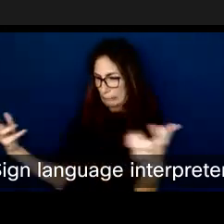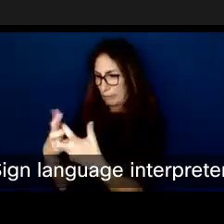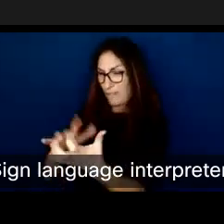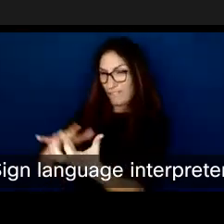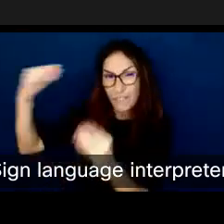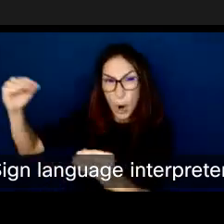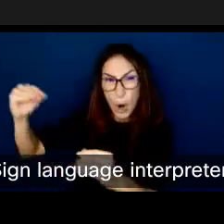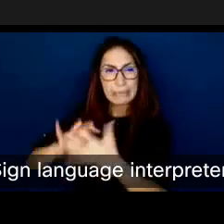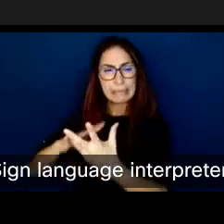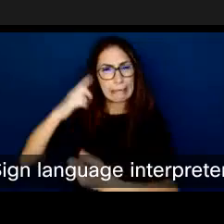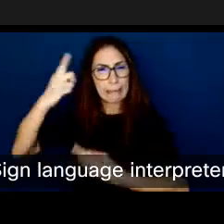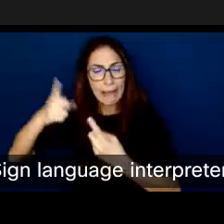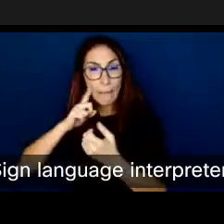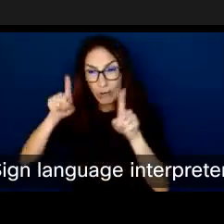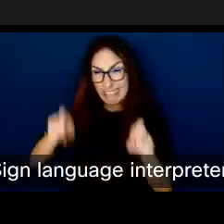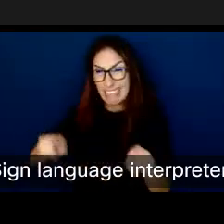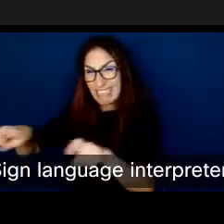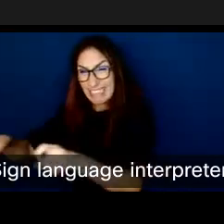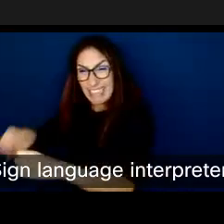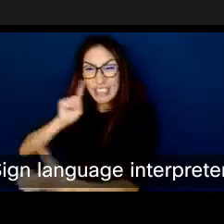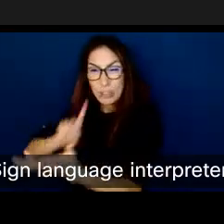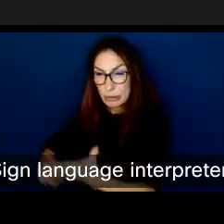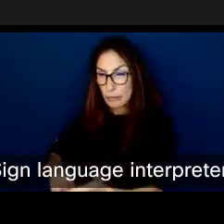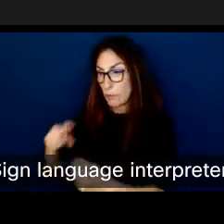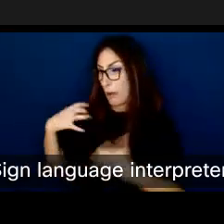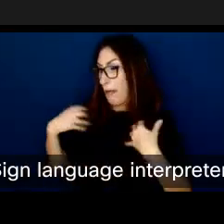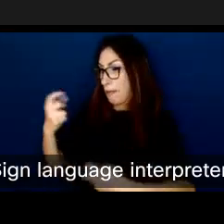for co-morbidities common in older people earlier than one